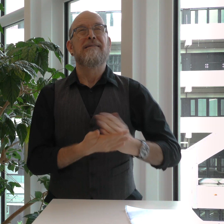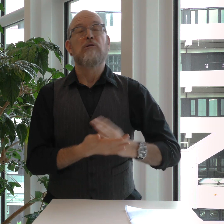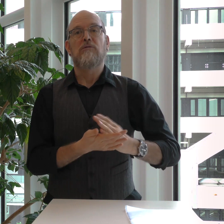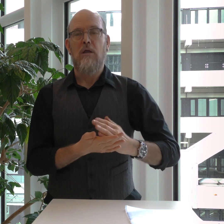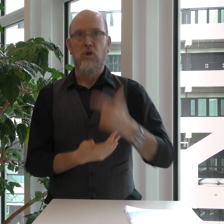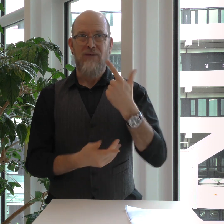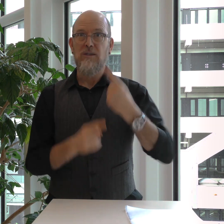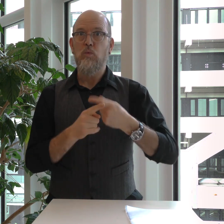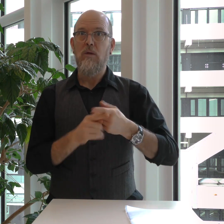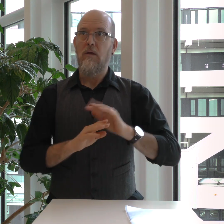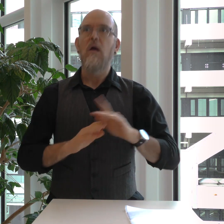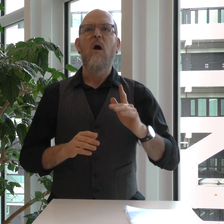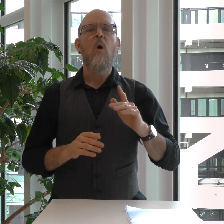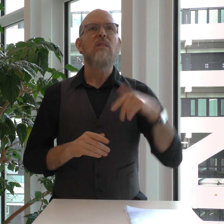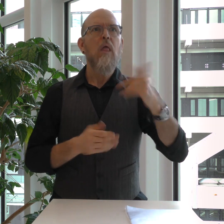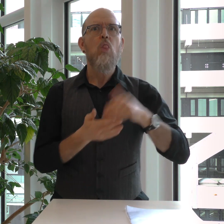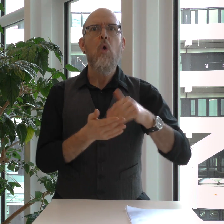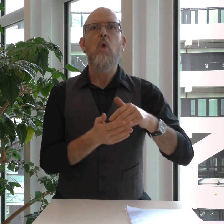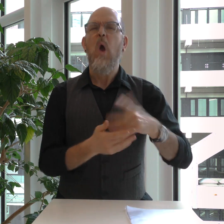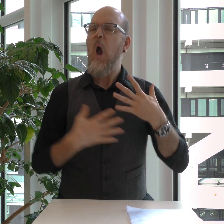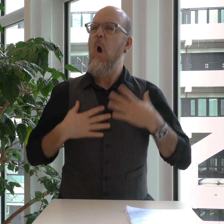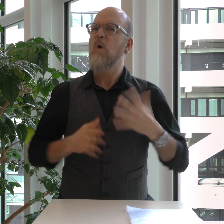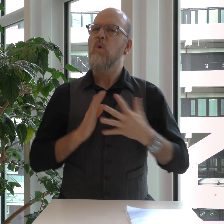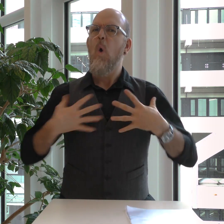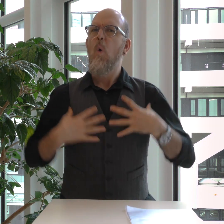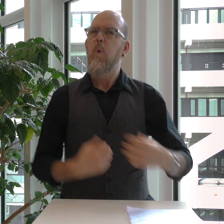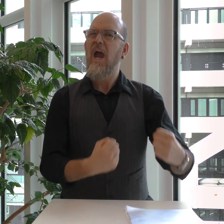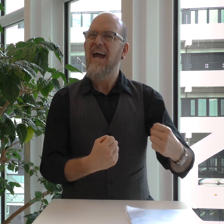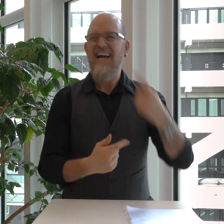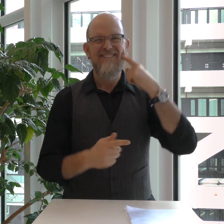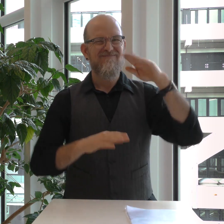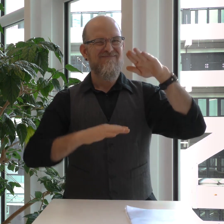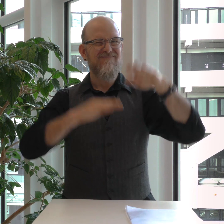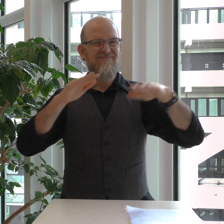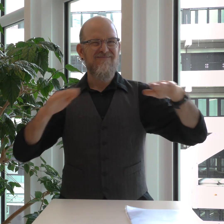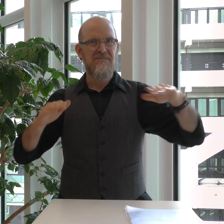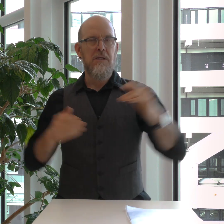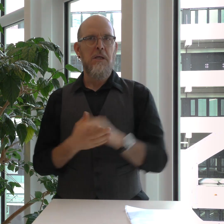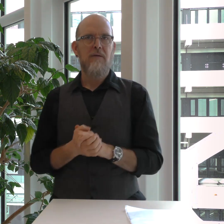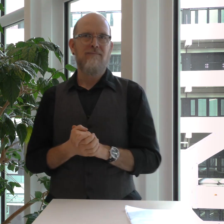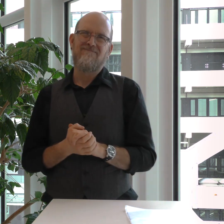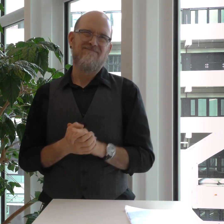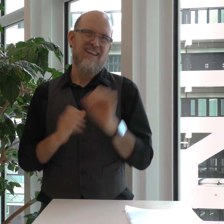if you don’t take care regarding your own limits. You should aim to keep a balance